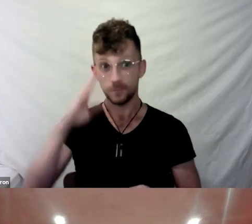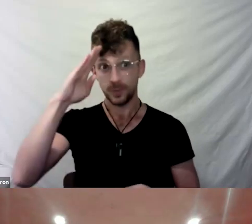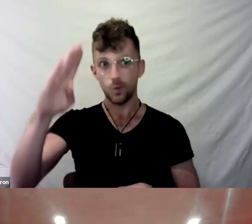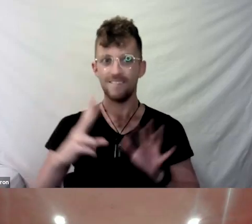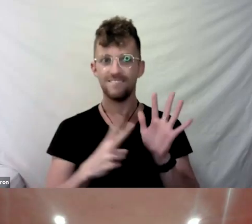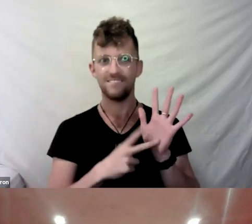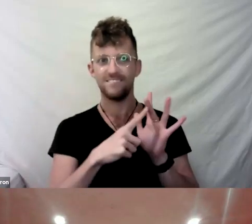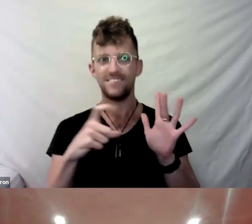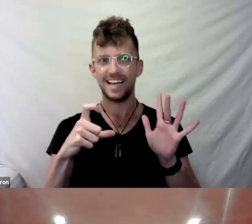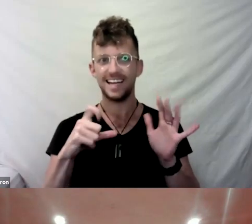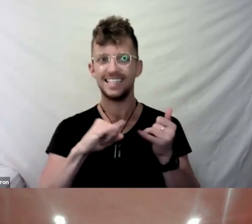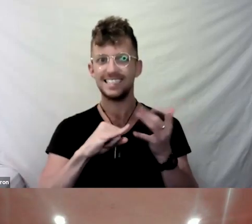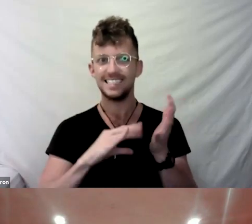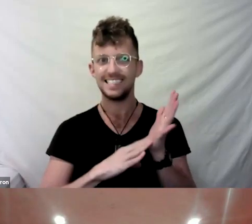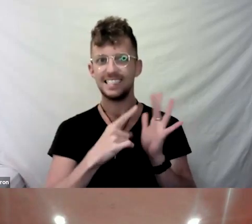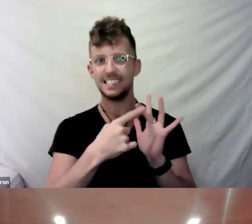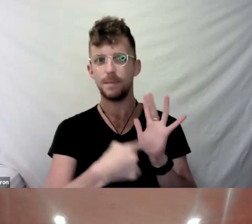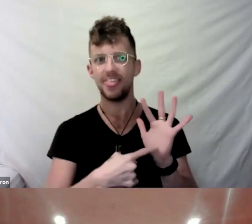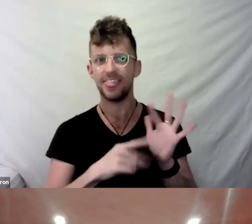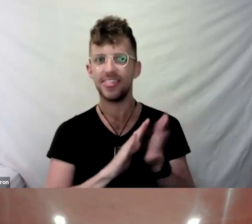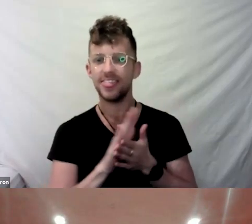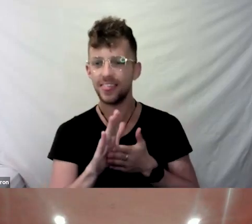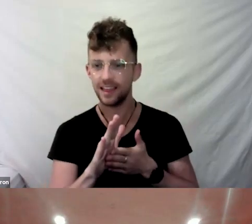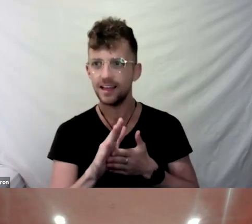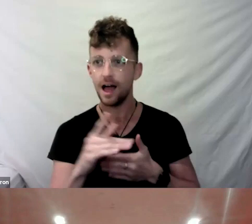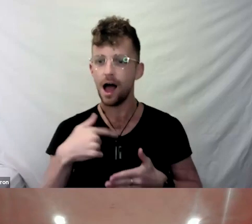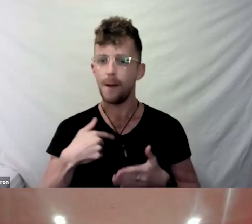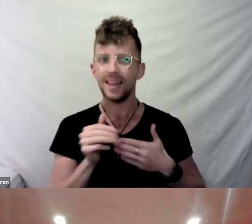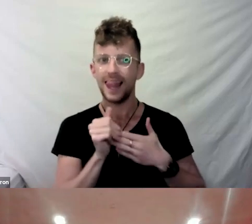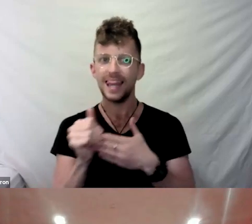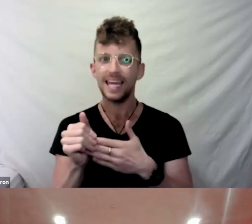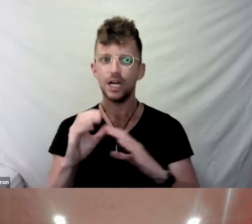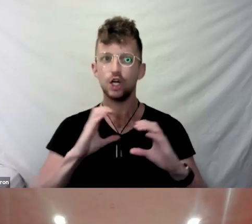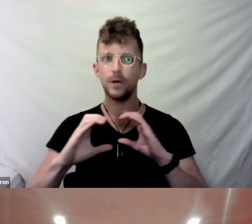I’m Vic Smith, I’m the Lead Communications Advisor for Whaikaha